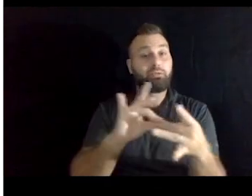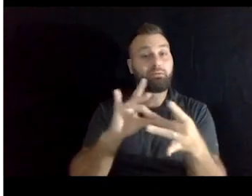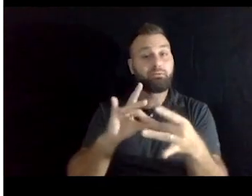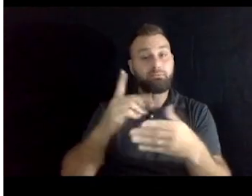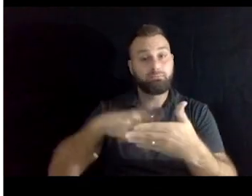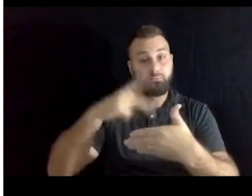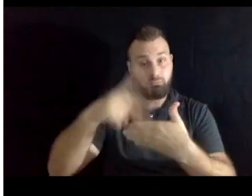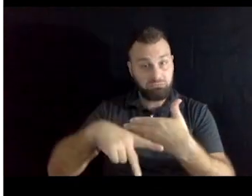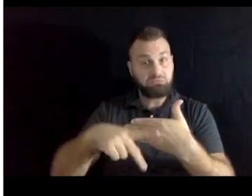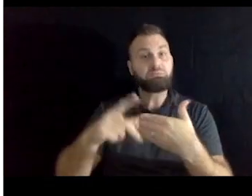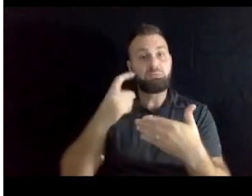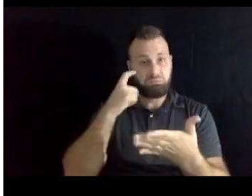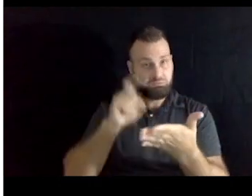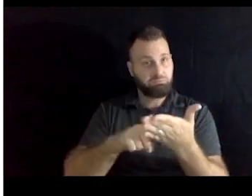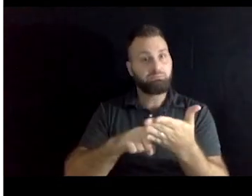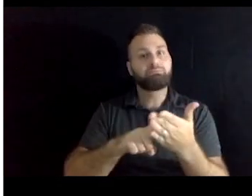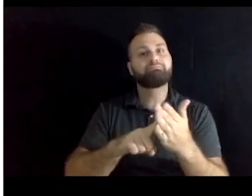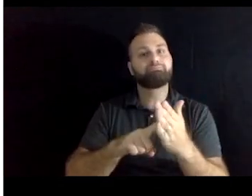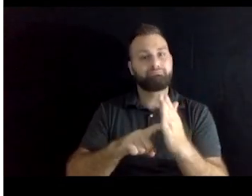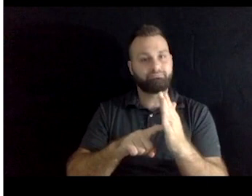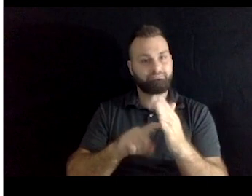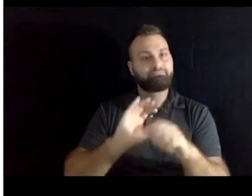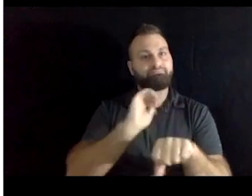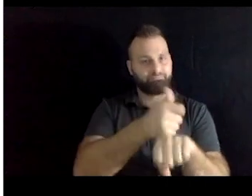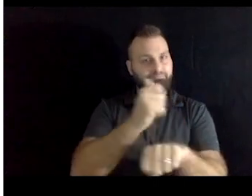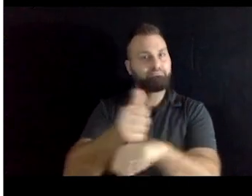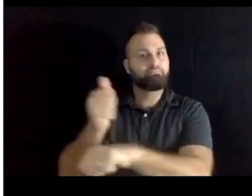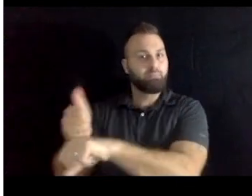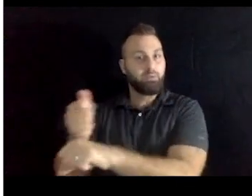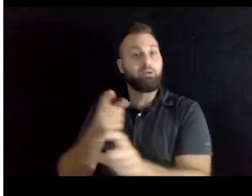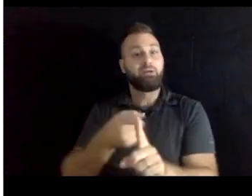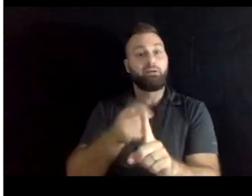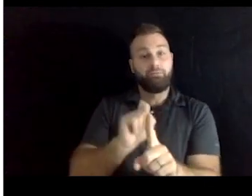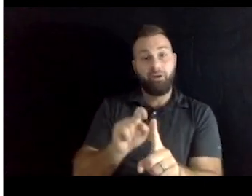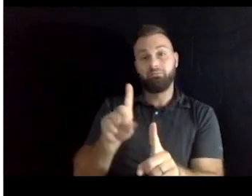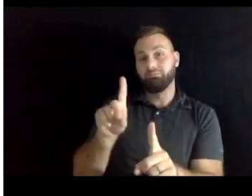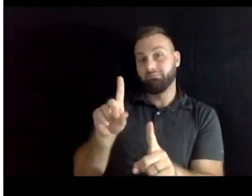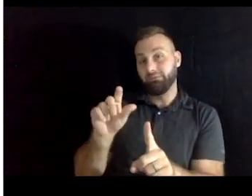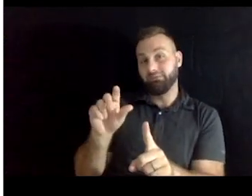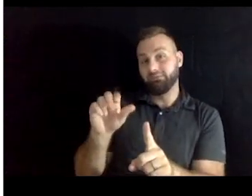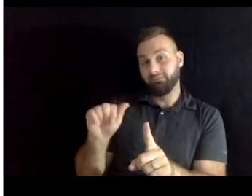that we've seen come out out of the work from the disability rights movement. There's vocational